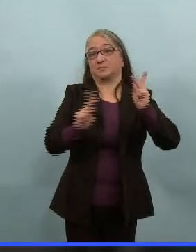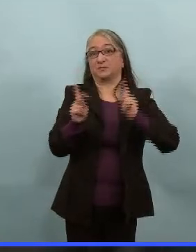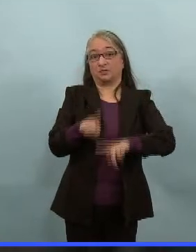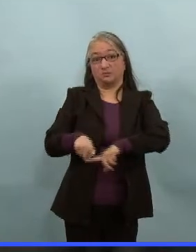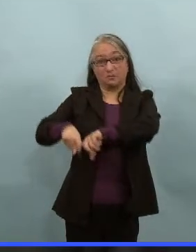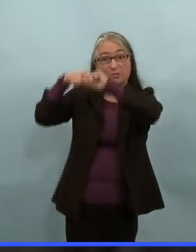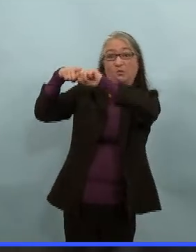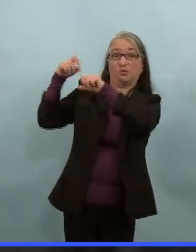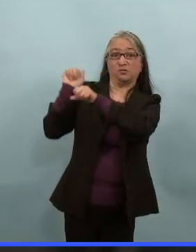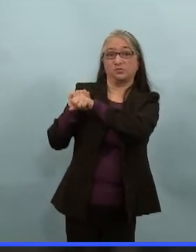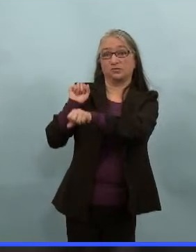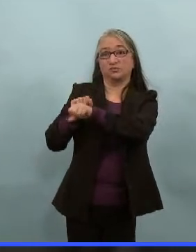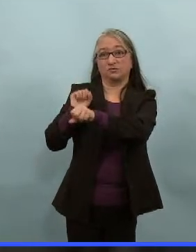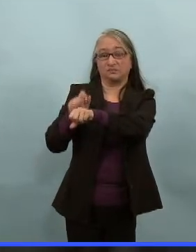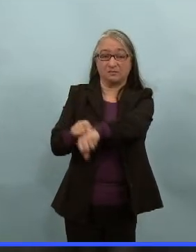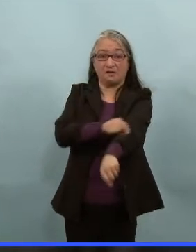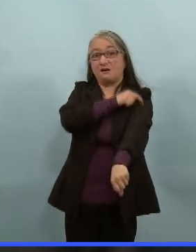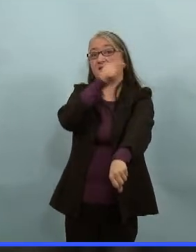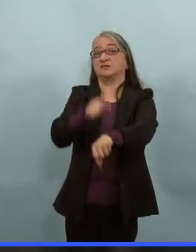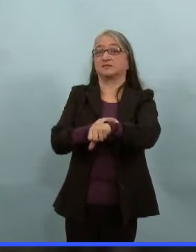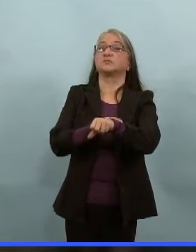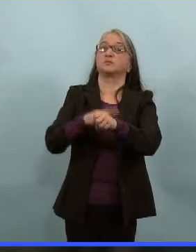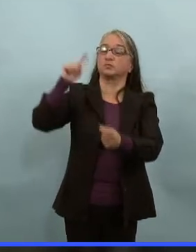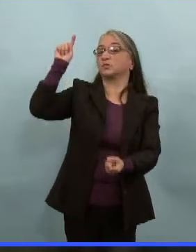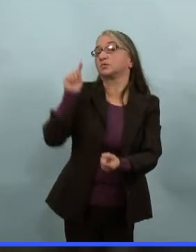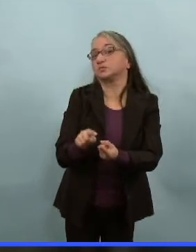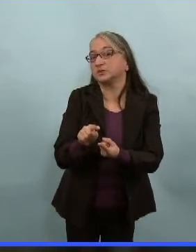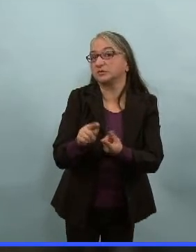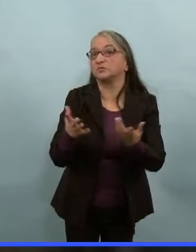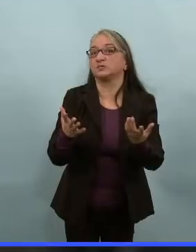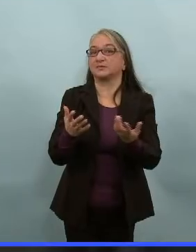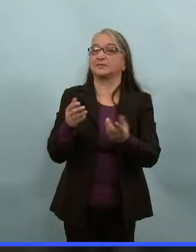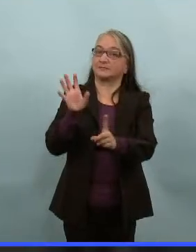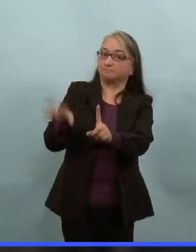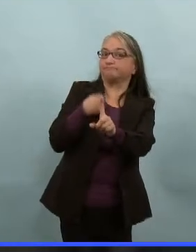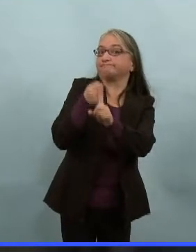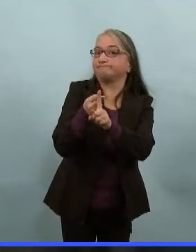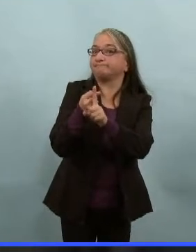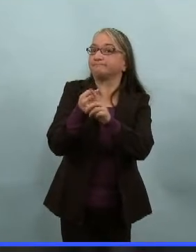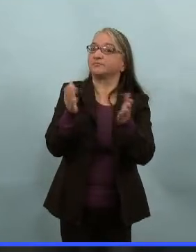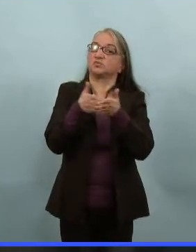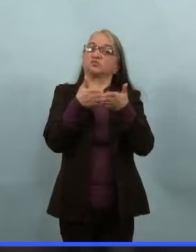and and having those impacts on society and and healthcare sectors or even other sectors as well